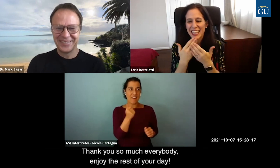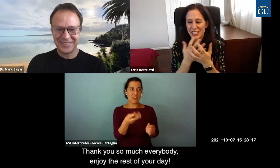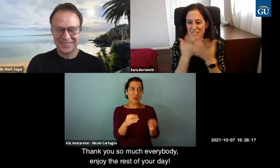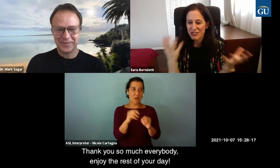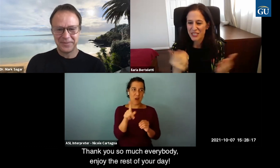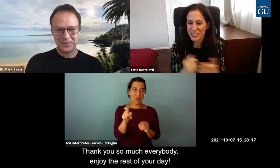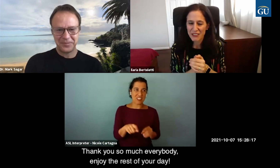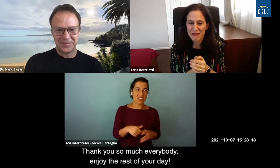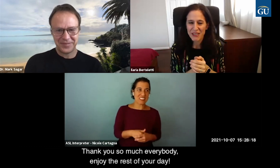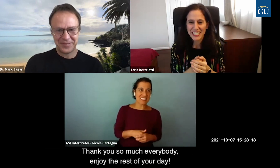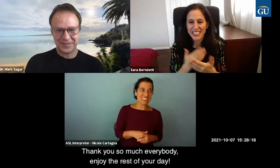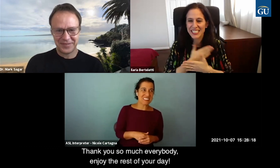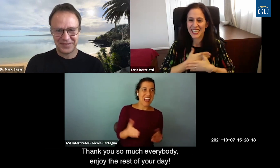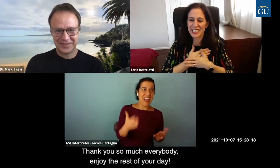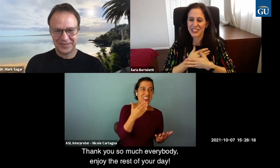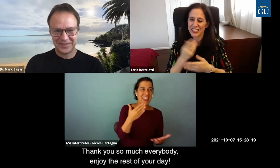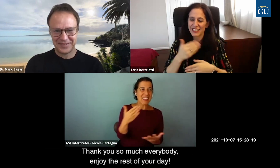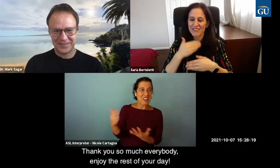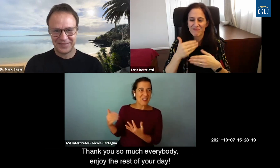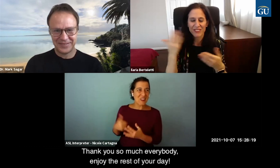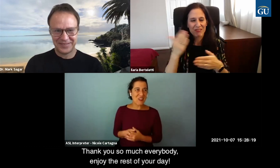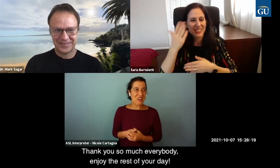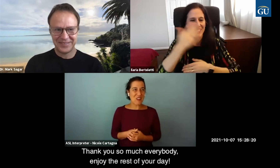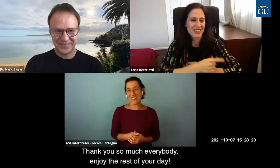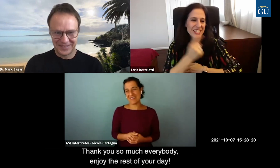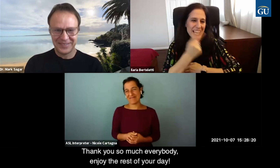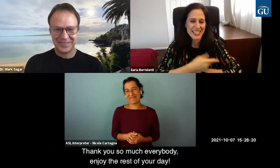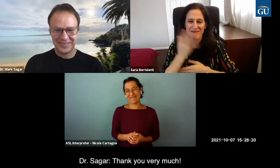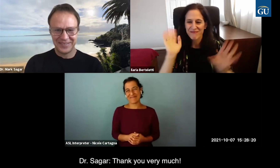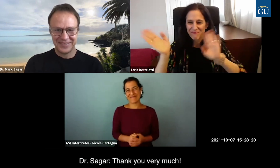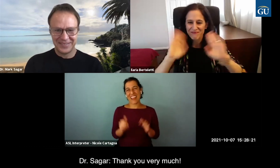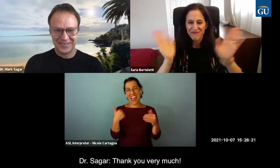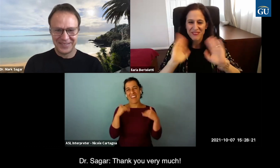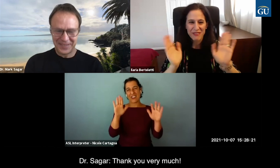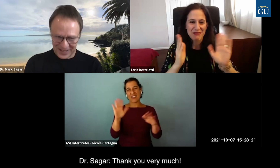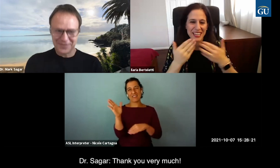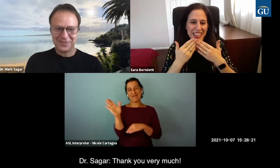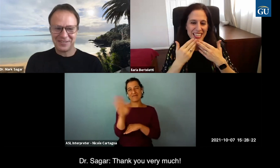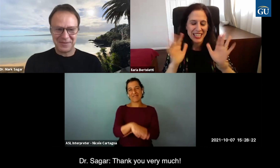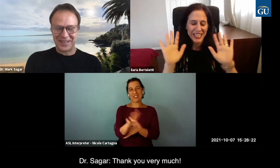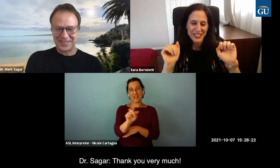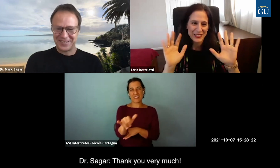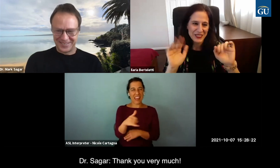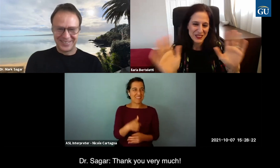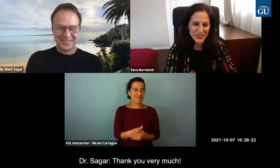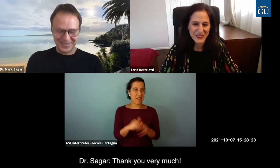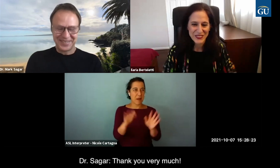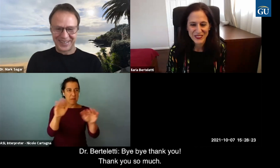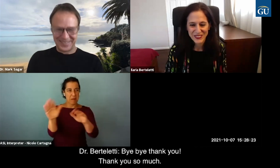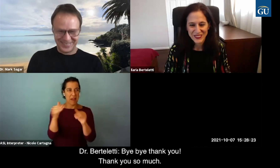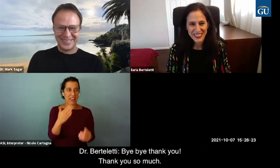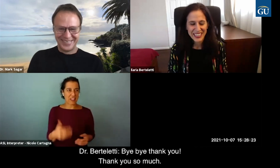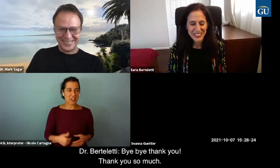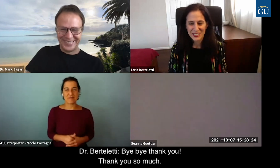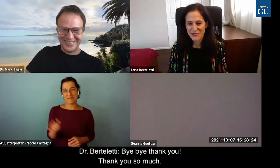you so much everybody enjoy the rest of your day thank you very much thank you thank you so much